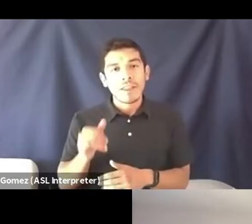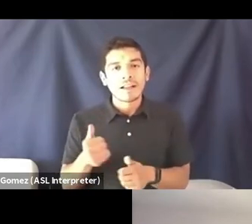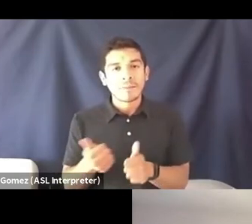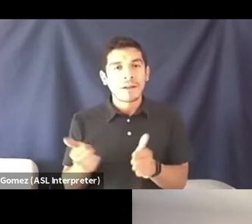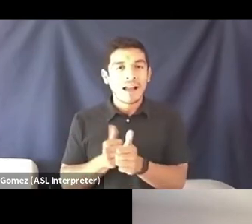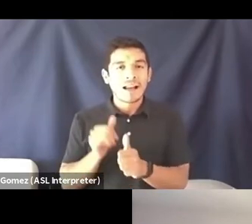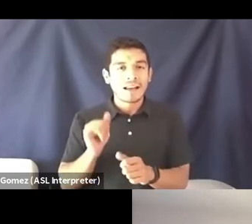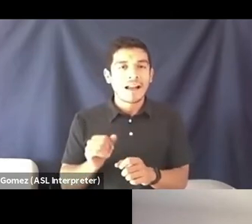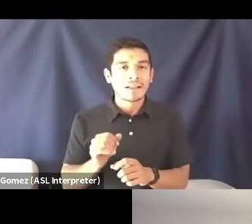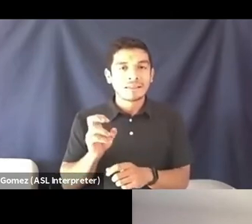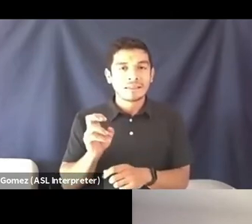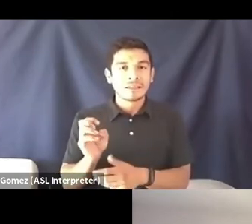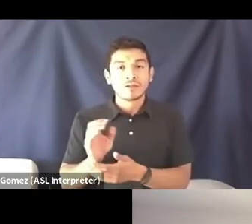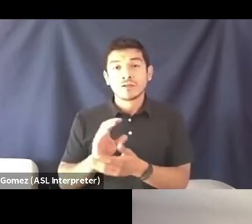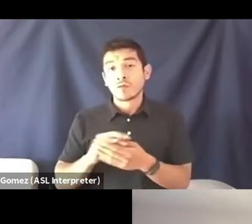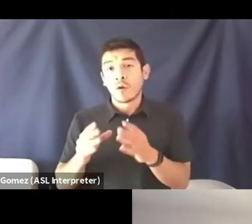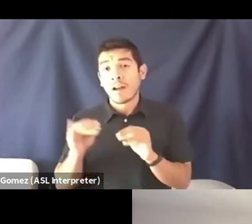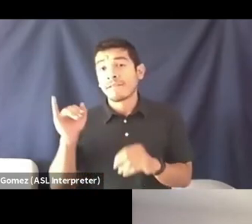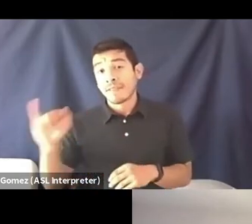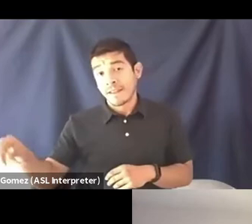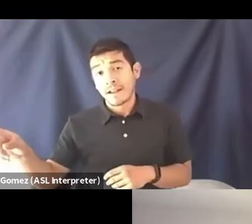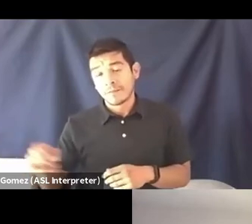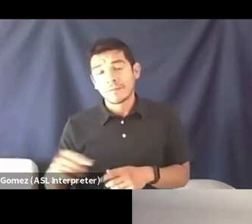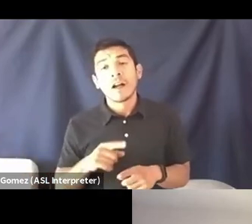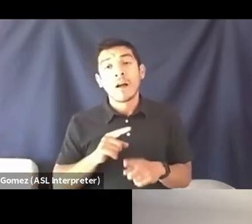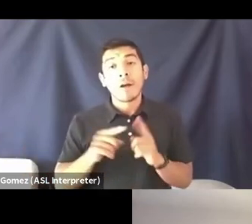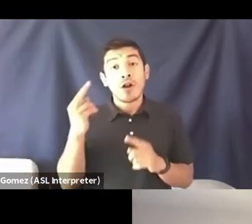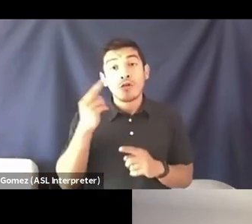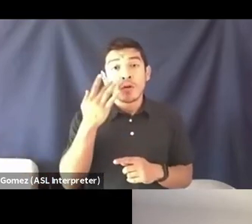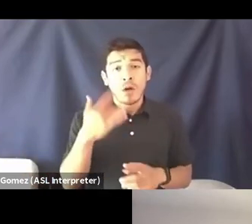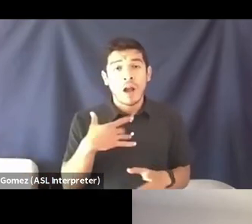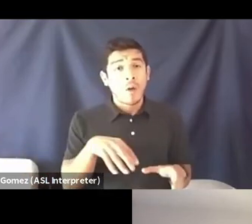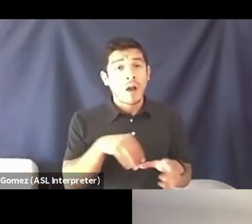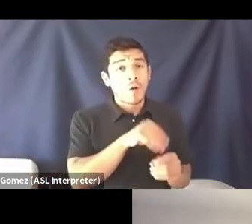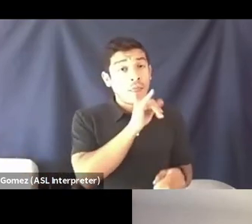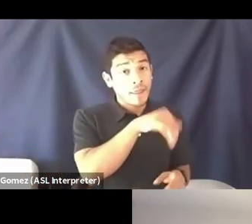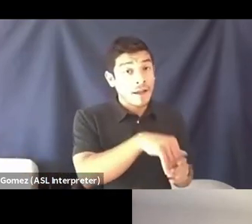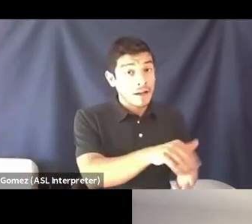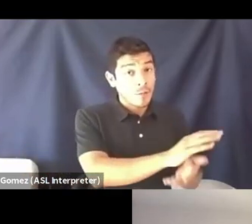of that scene. But the reason why we wanted to include it in the film, is just really to see